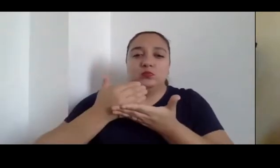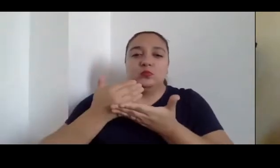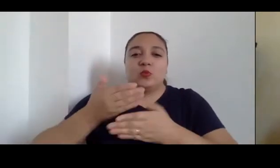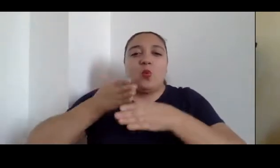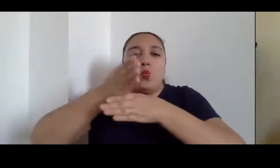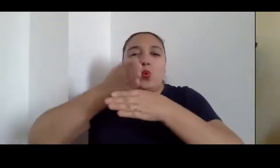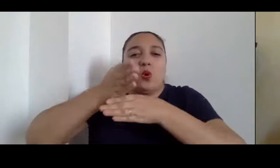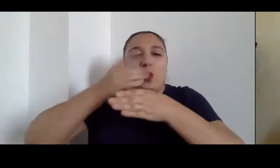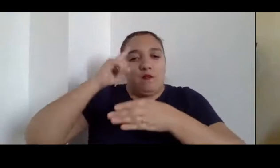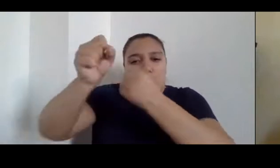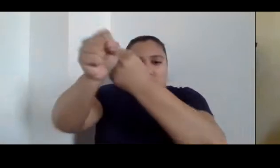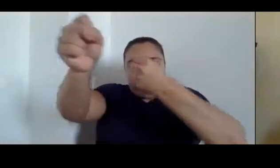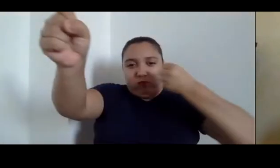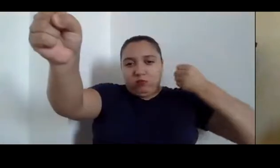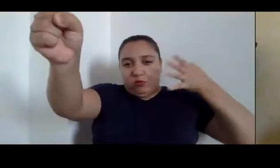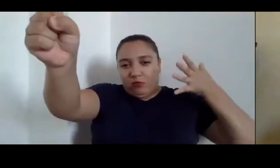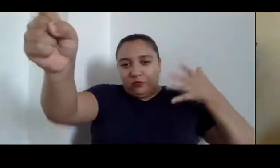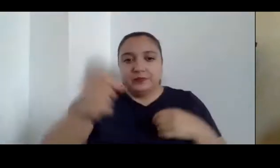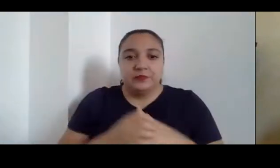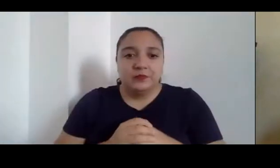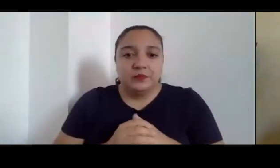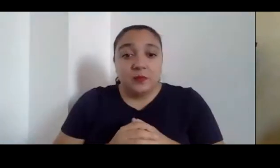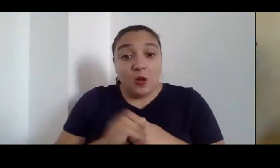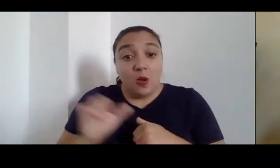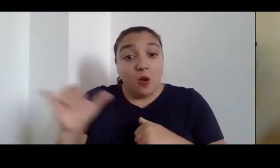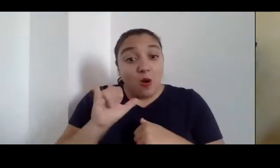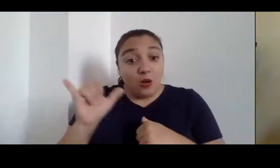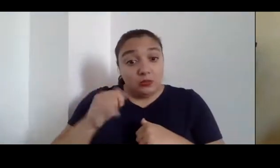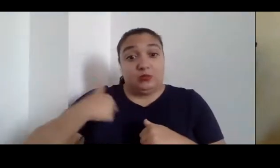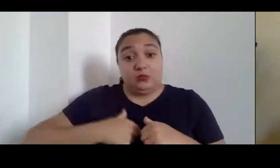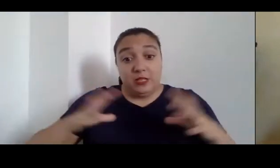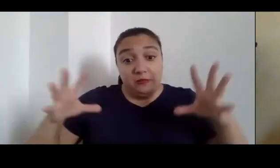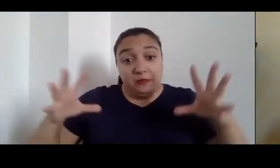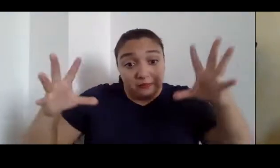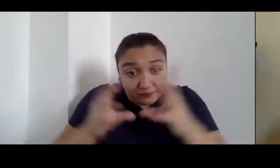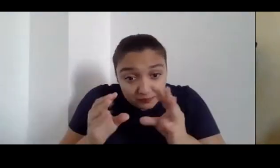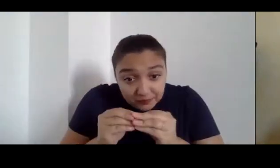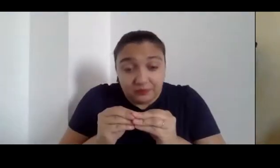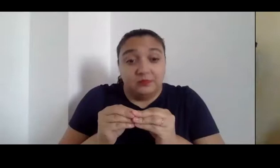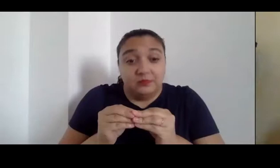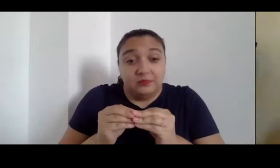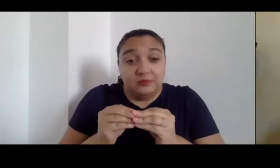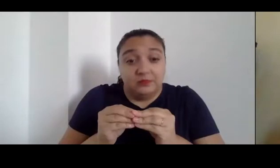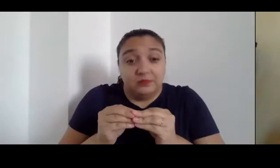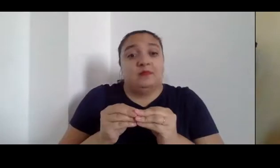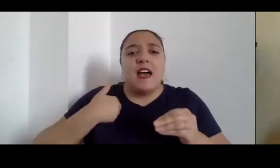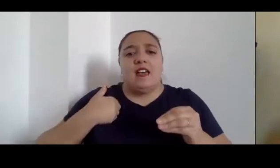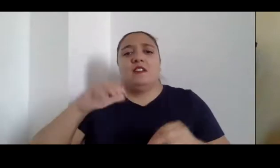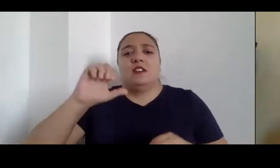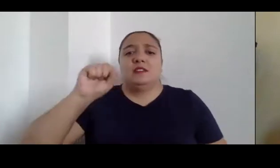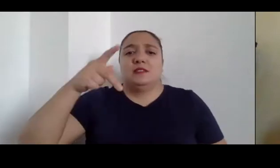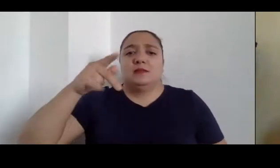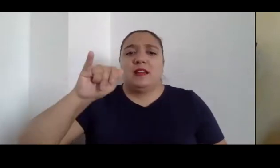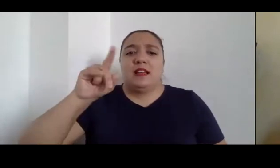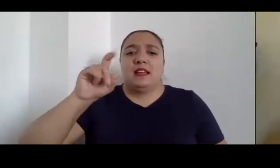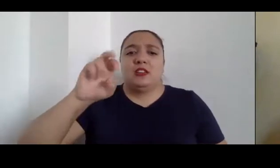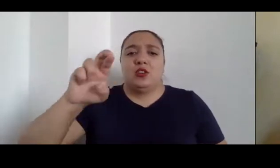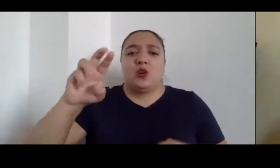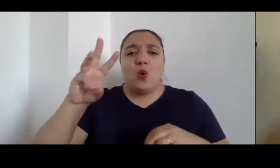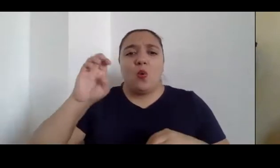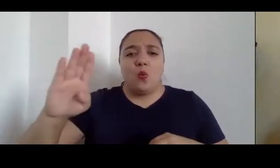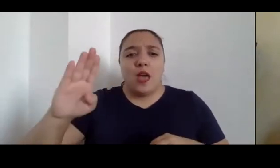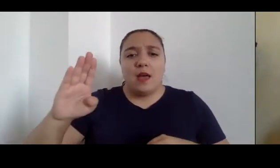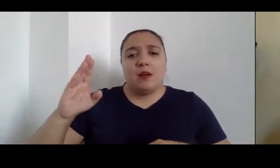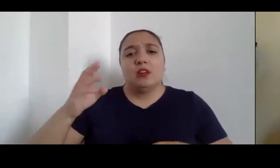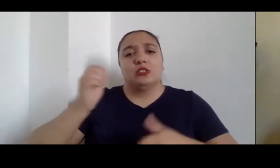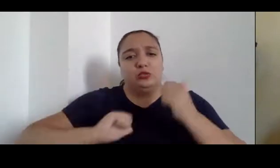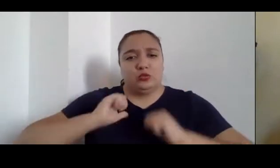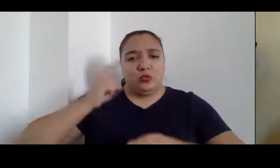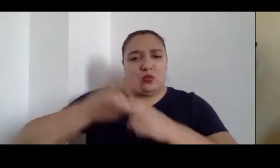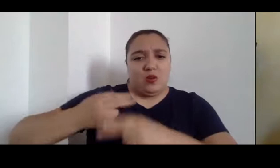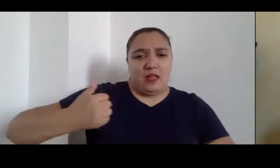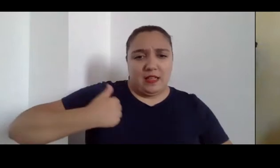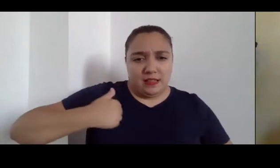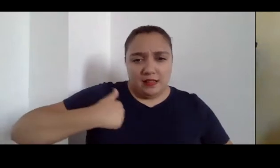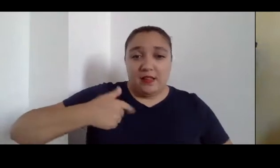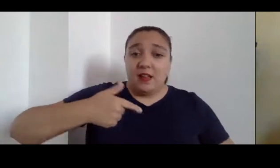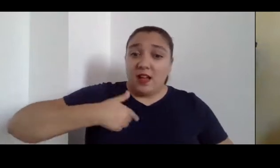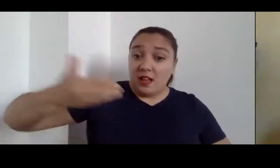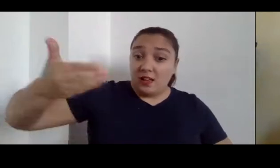called Canada, I invite us to consider the legacy of colonialization, embedded within the technologies, structures, and ways of thinking we use everyday . We are using equipment